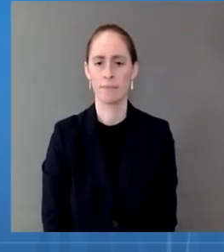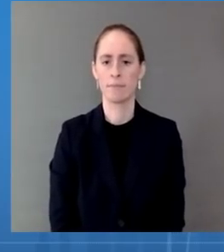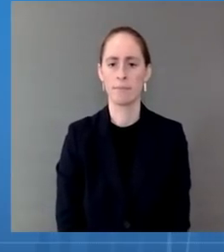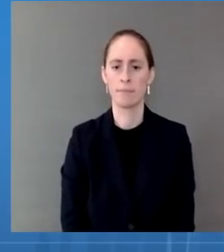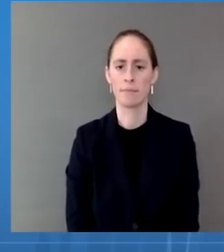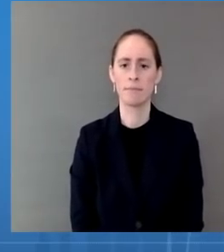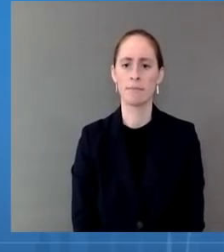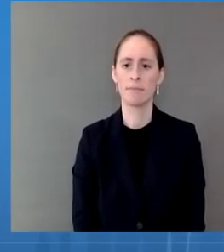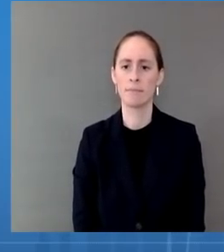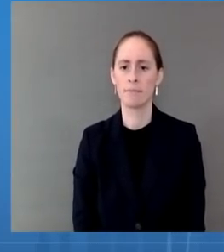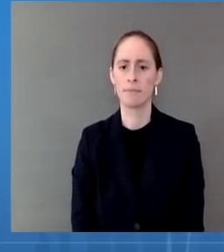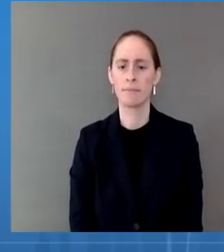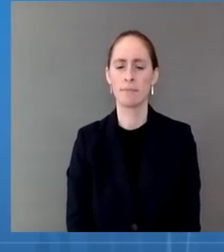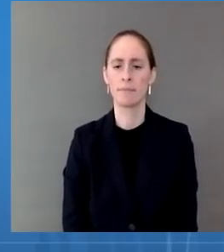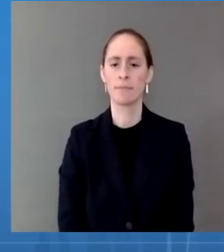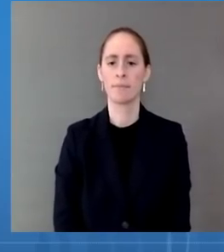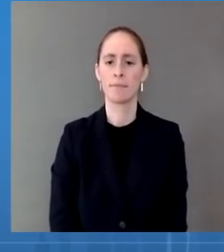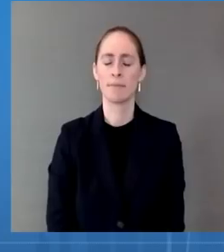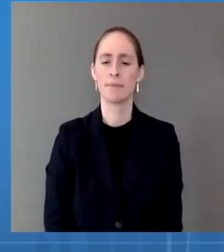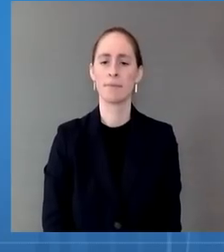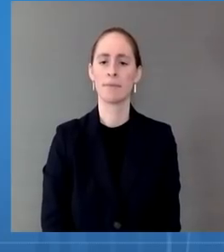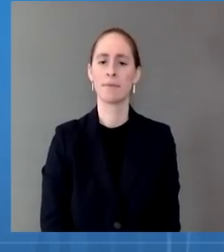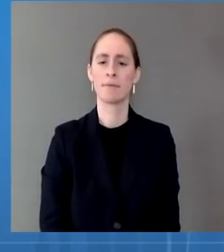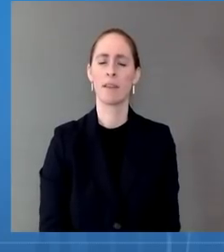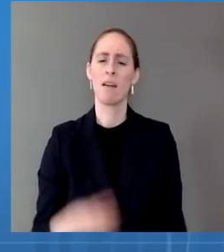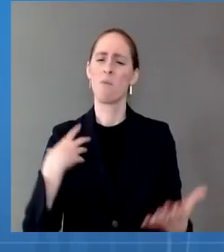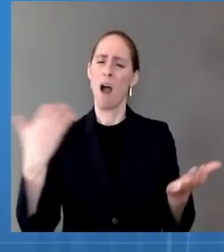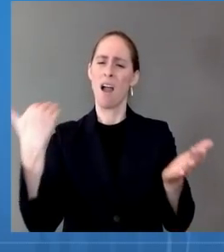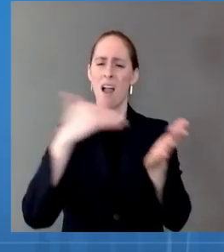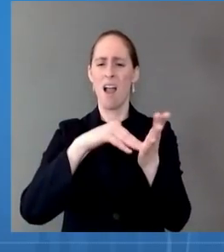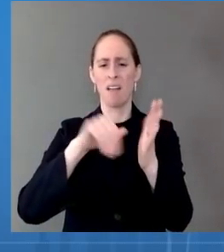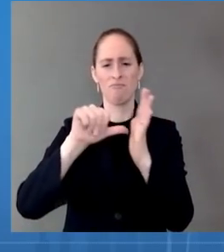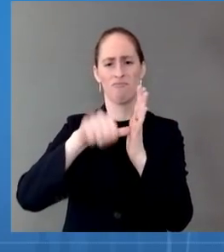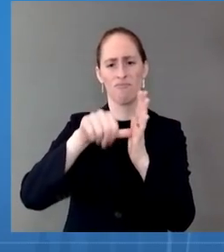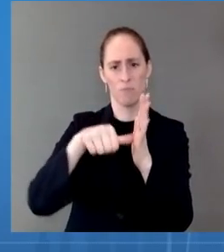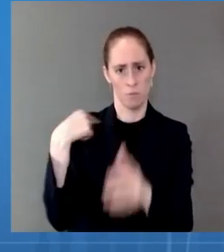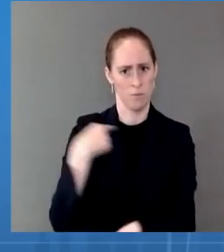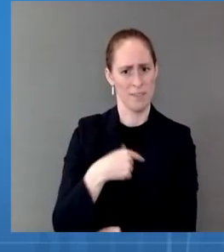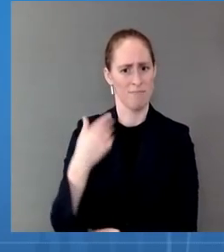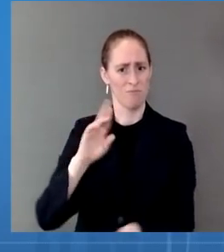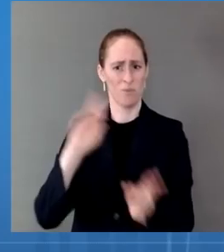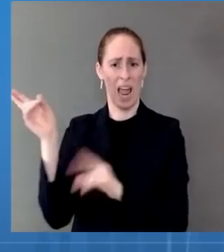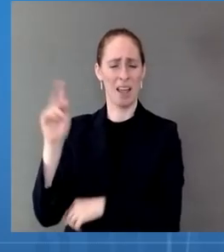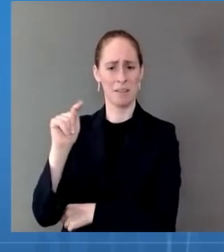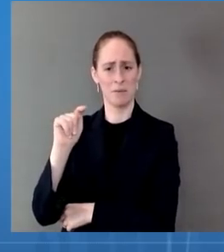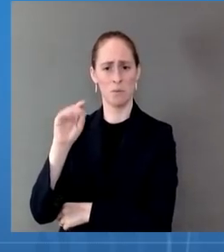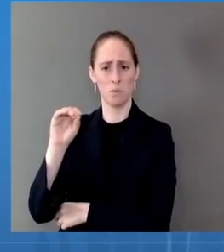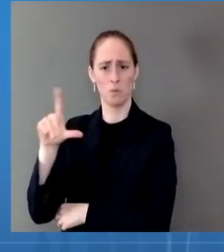and the know how we need to confront Iran. Vaccines remain our most important tool,